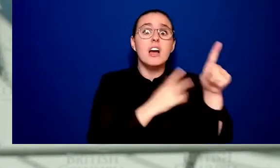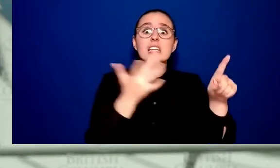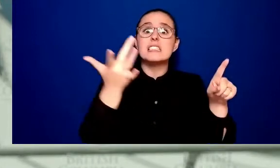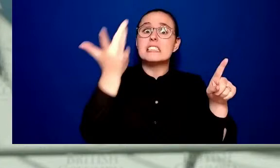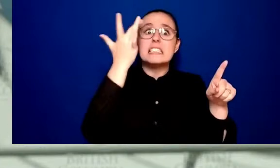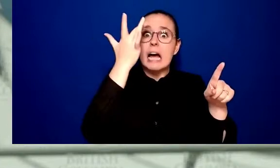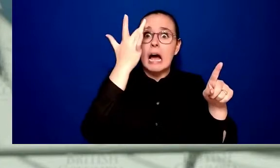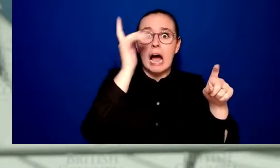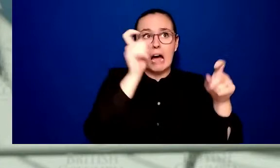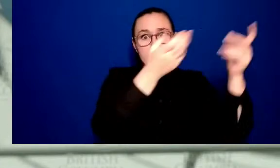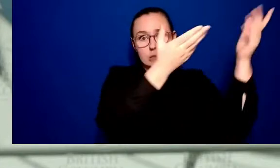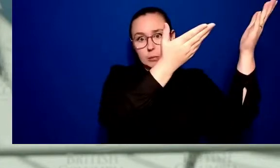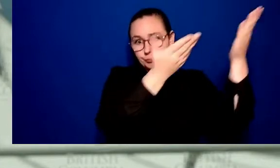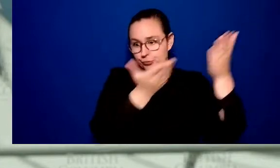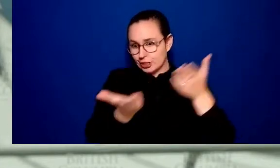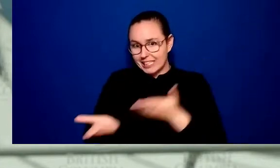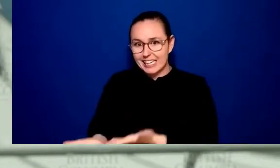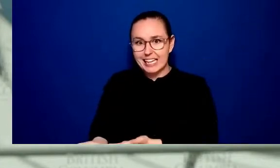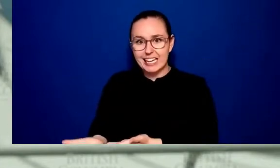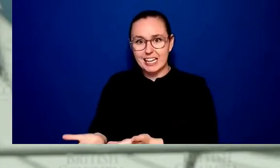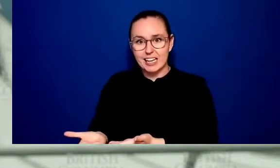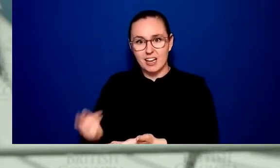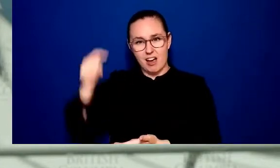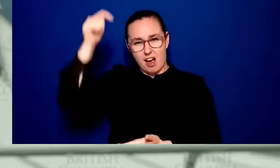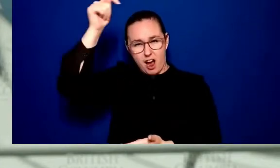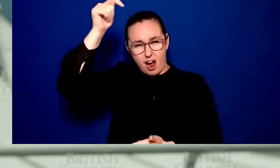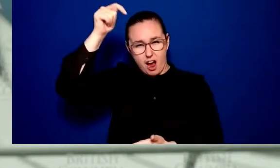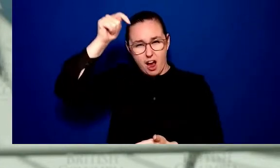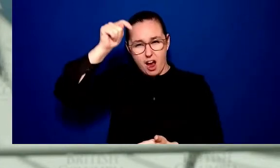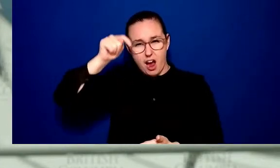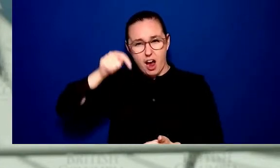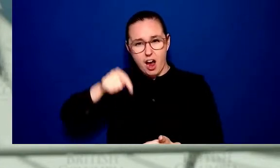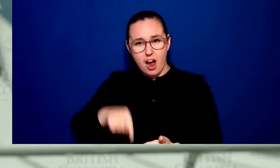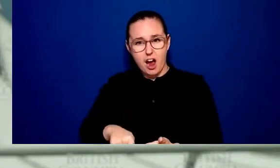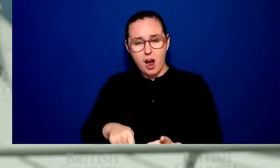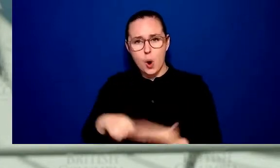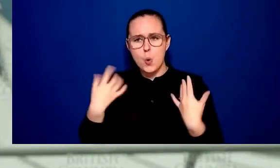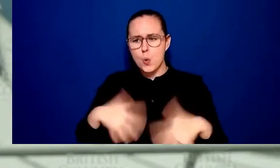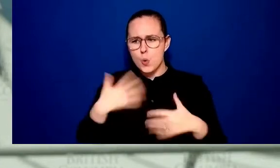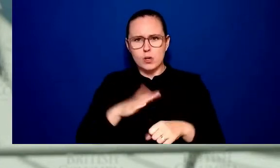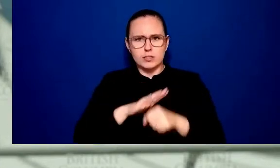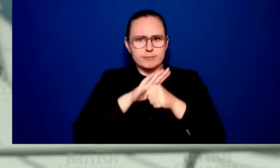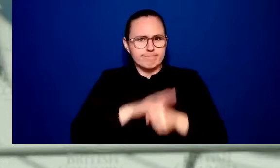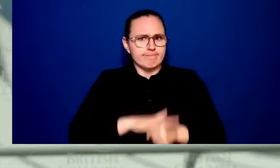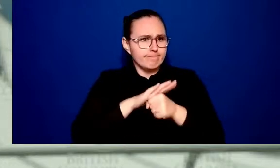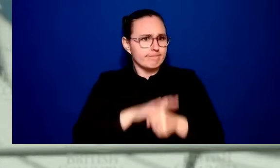not be able to be with their loved one when you're in serious condition. My health